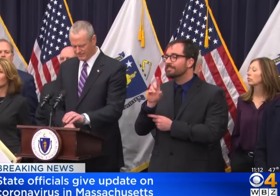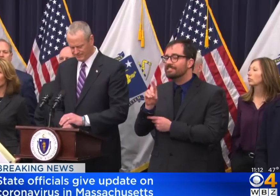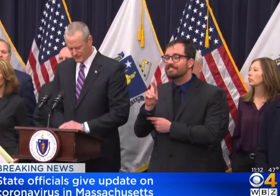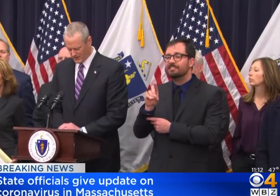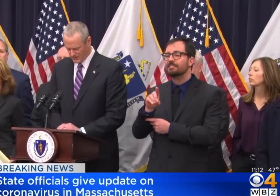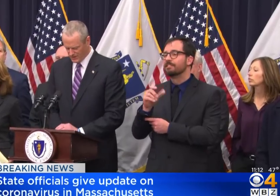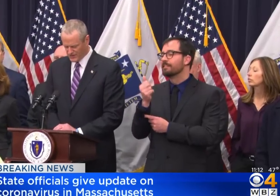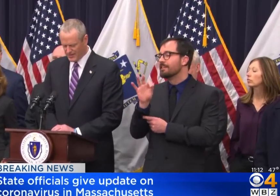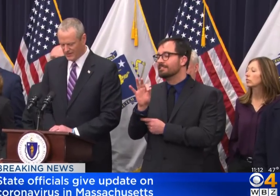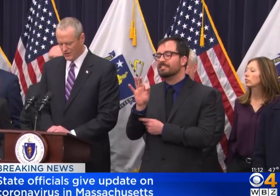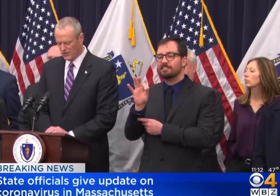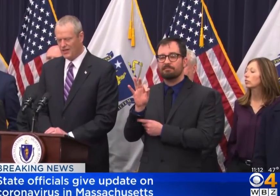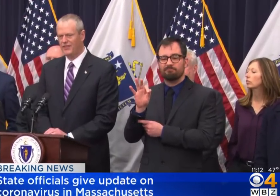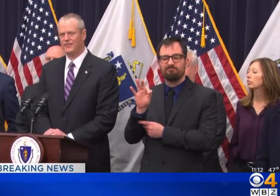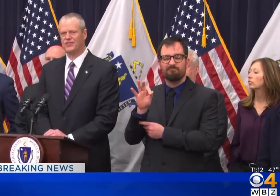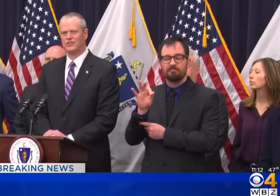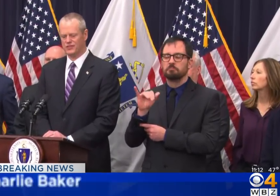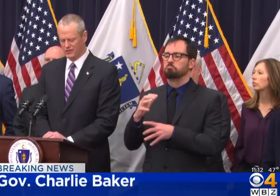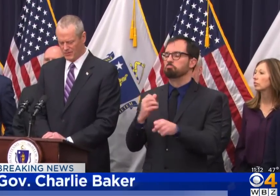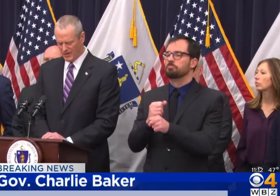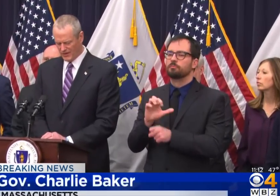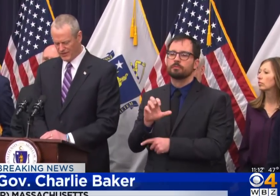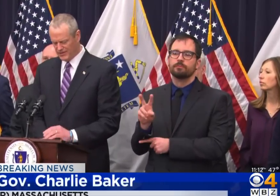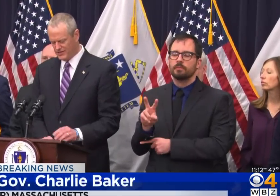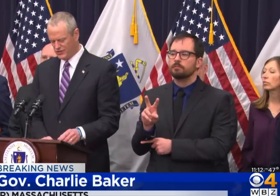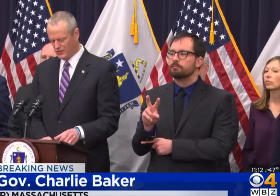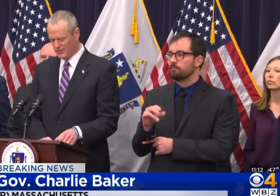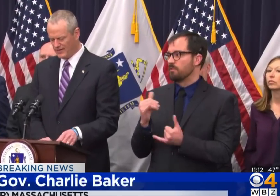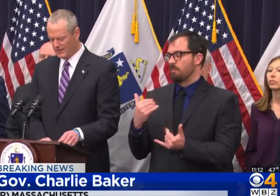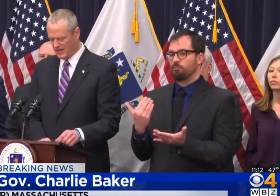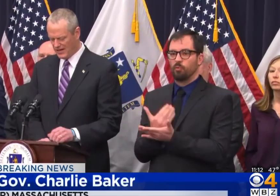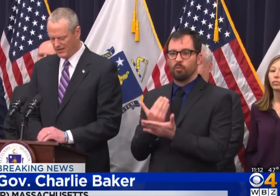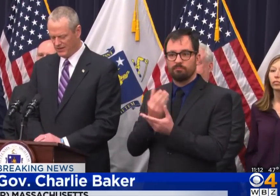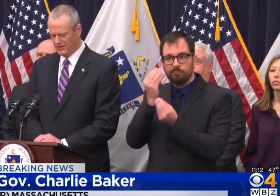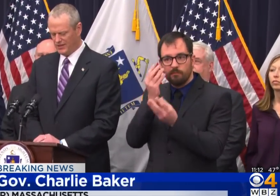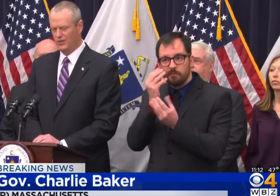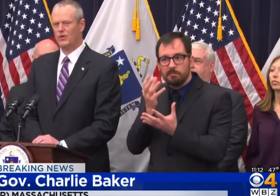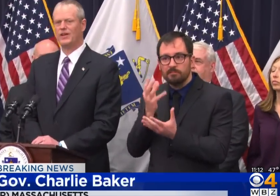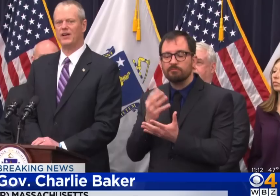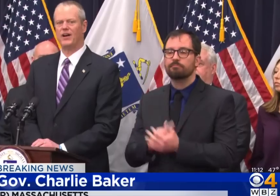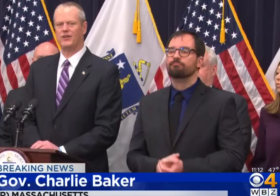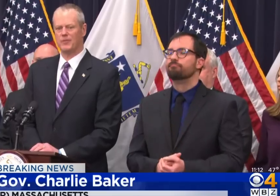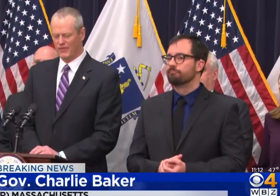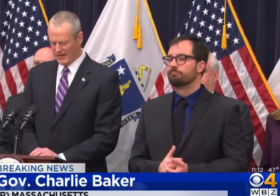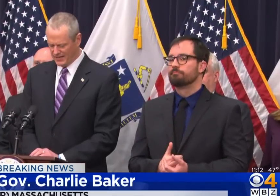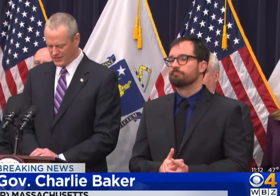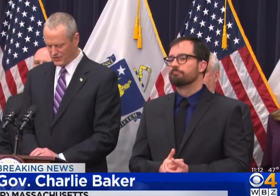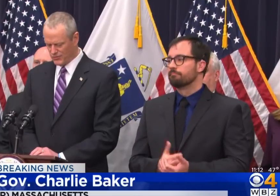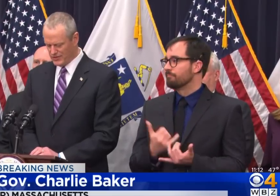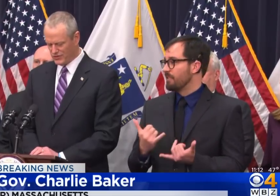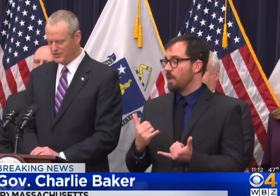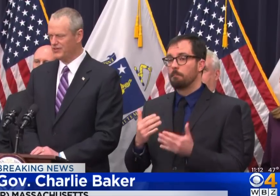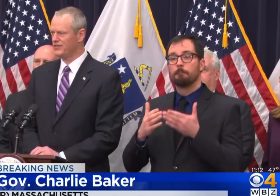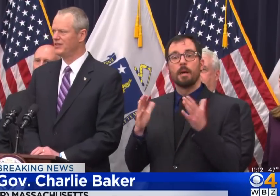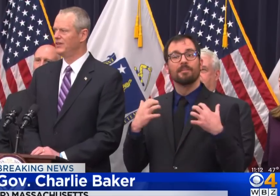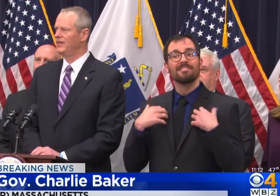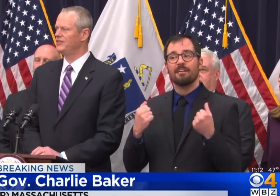UPDATES ON THE CORONAVIRUS IN MASSACHUSETTS. LET'S LISTEN IN. AND WE'RE PREPARING FOR MORE CONFIRMED CASES TO OCCUR. OUR STATE AND LOCAL HEALTH